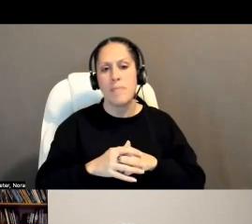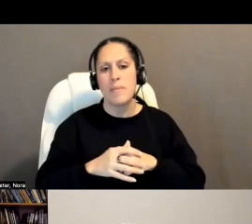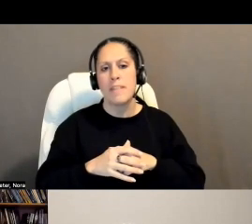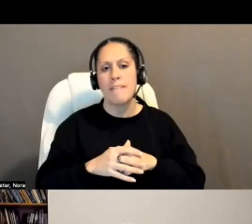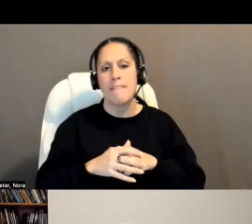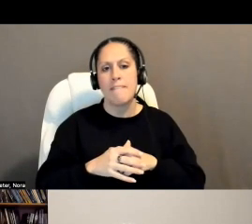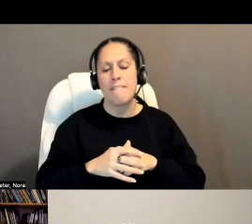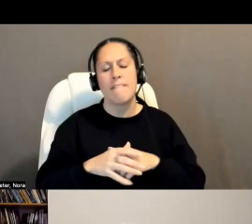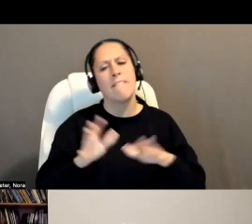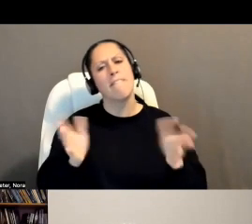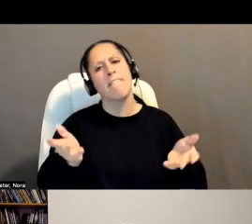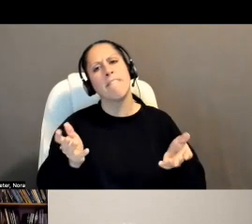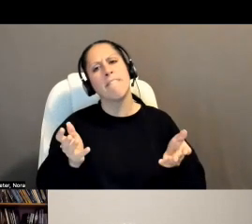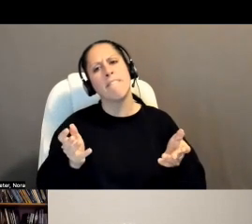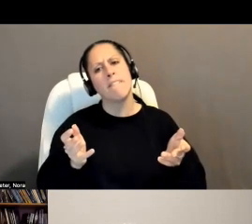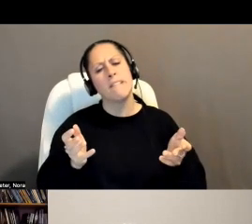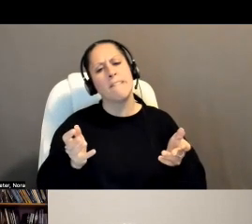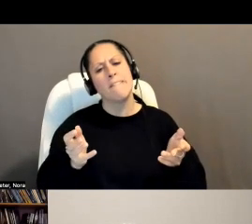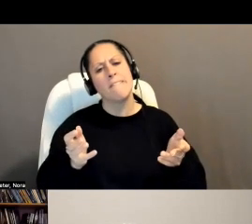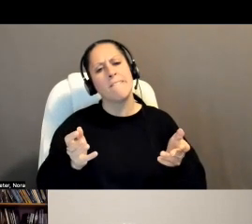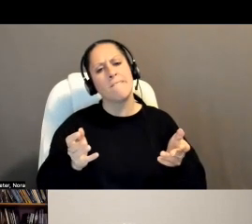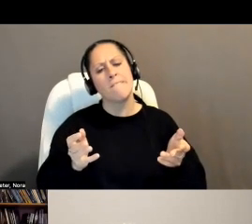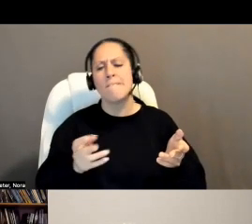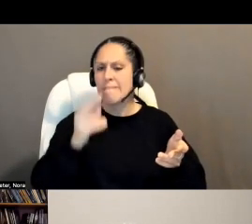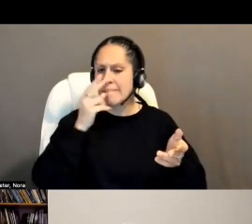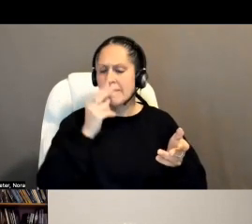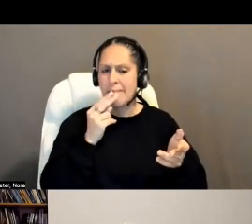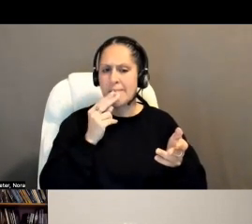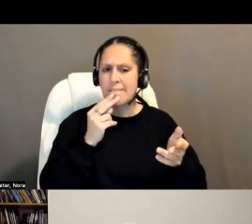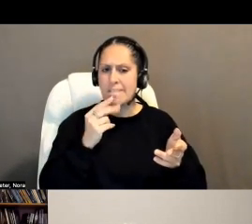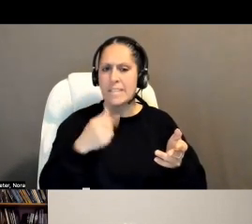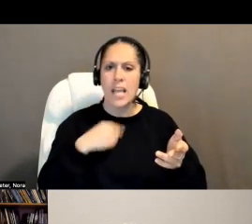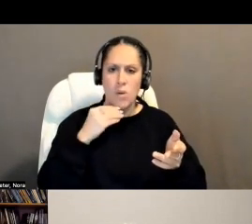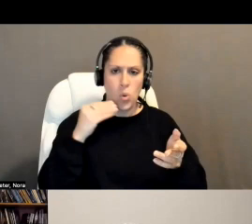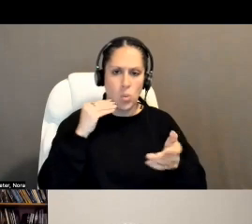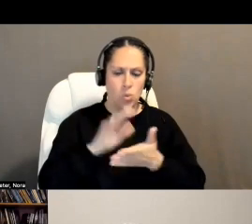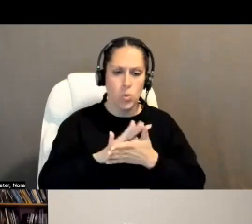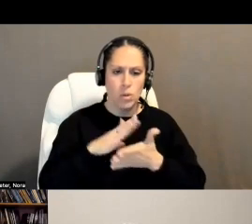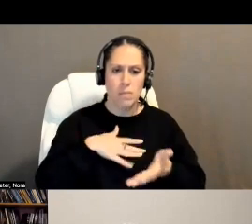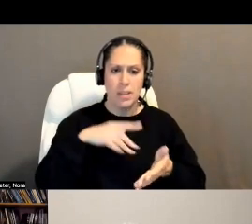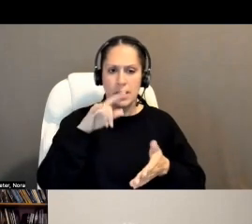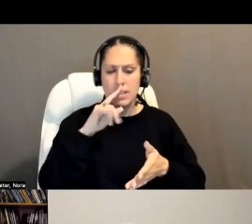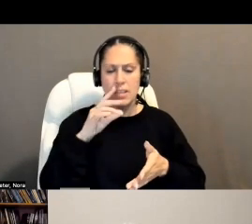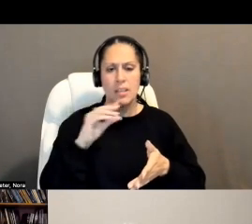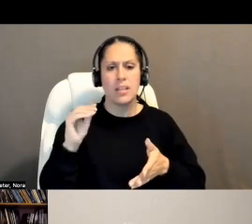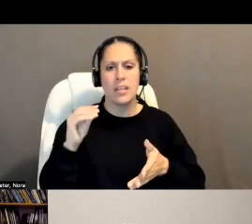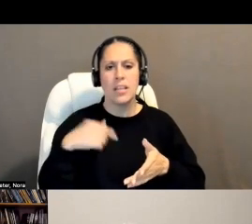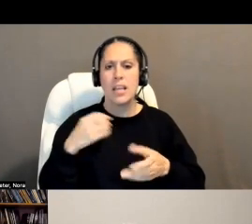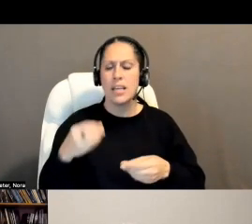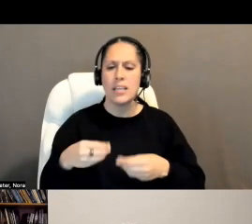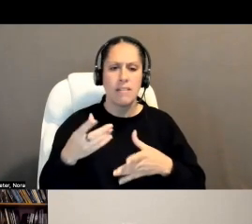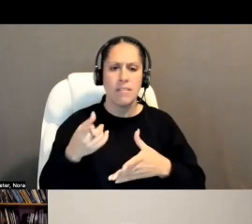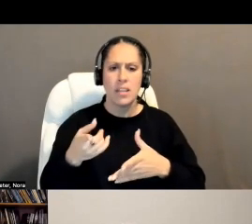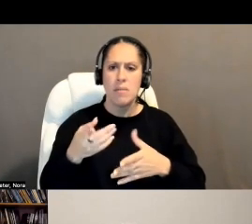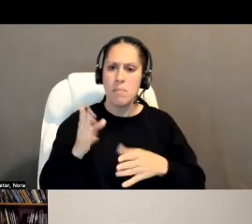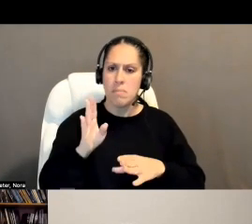Well, you know, it's funny, I homeschooled my kids, and I gave them biographies about